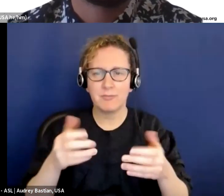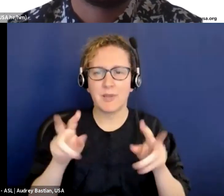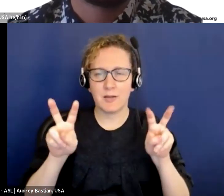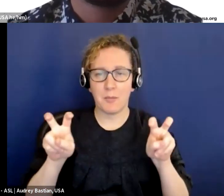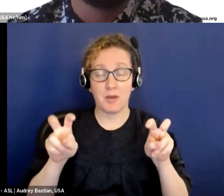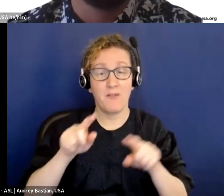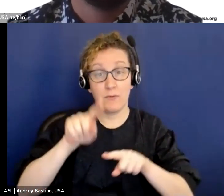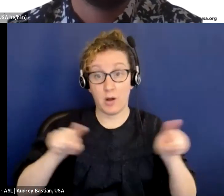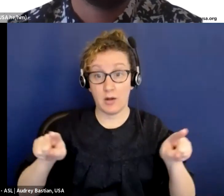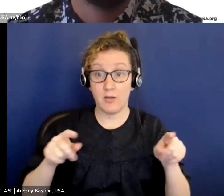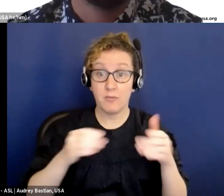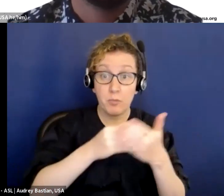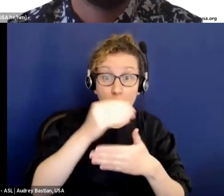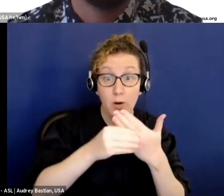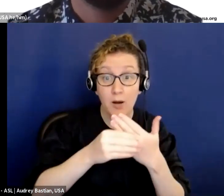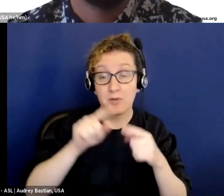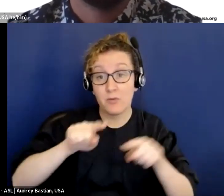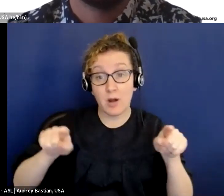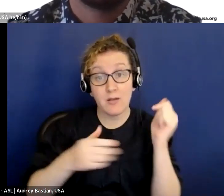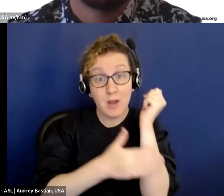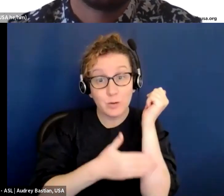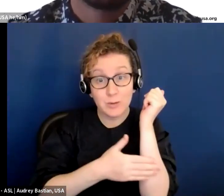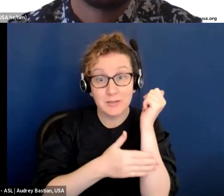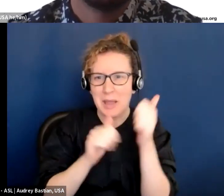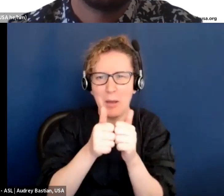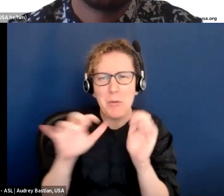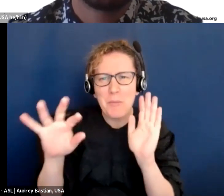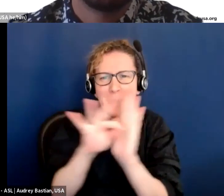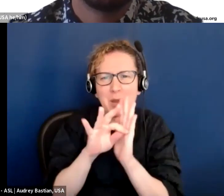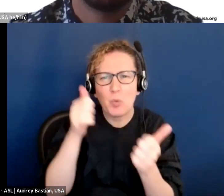countries you can go to. How do you pick? I will direct this next question to Sarah